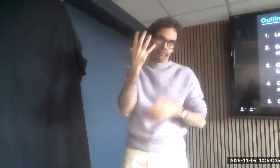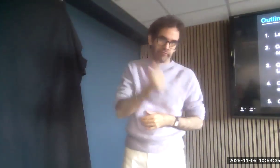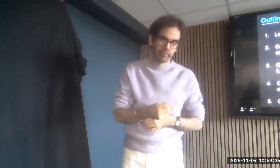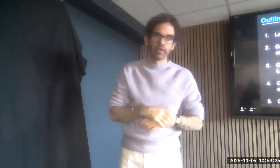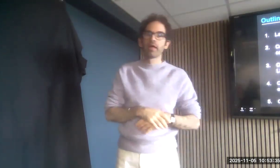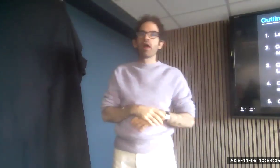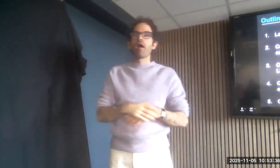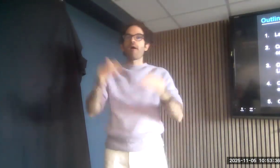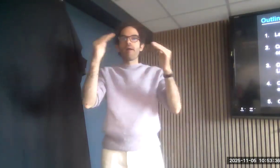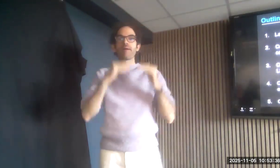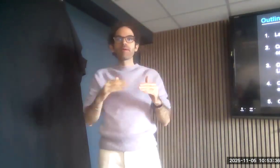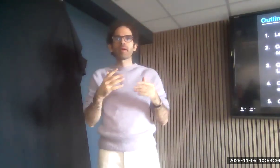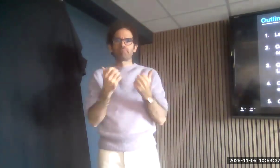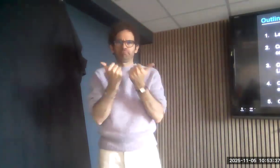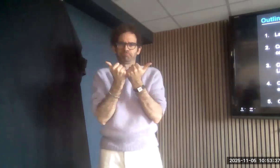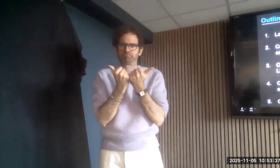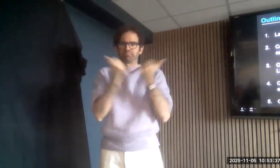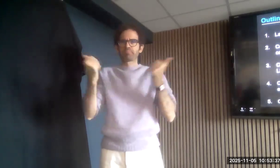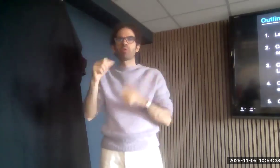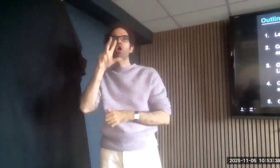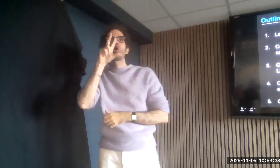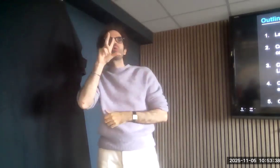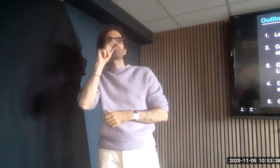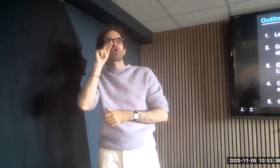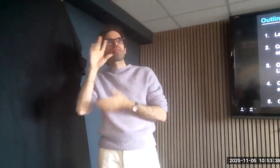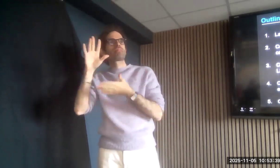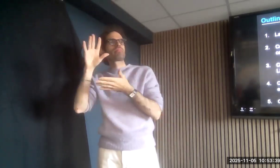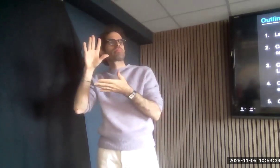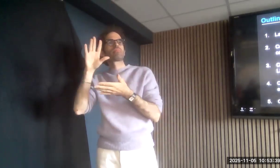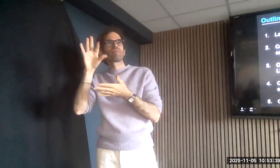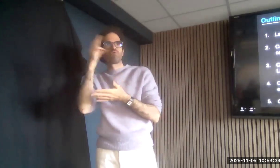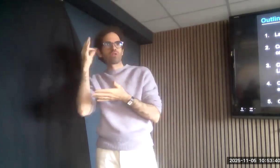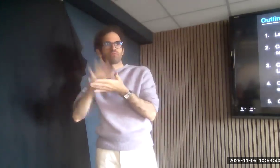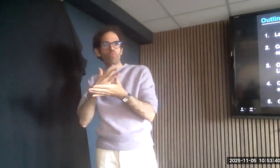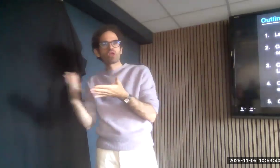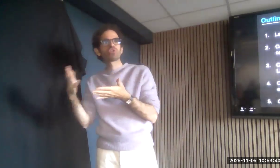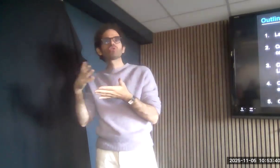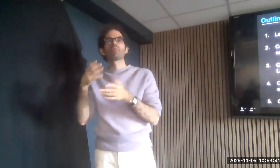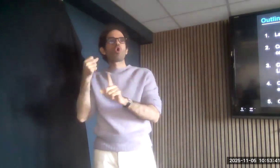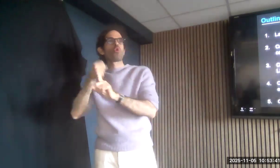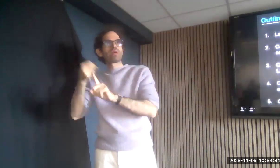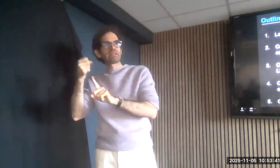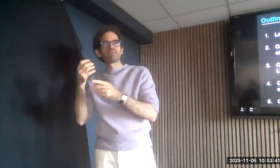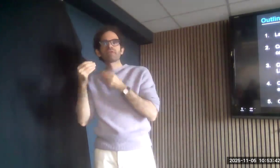So a bit of an outline for my presentation, I'm going to be talking about language contact between LSF and French.